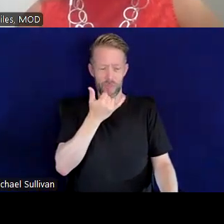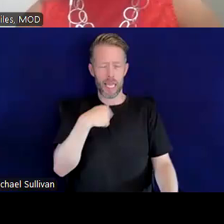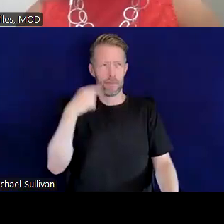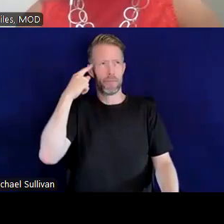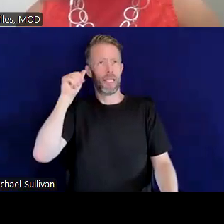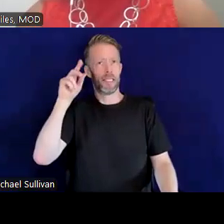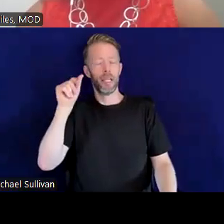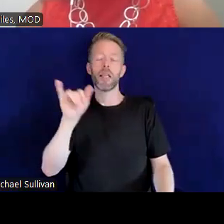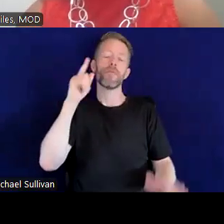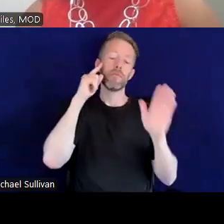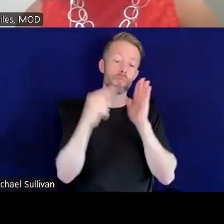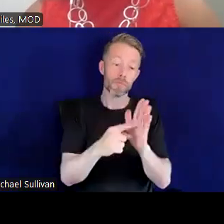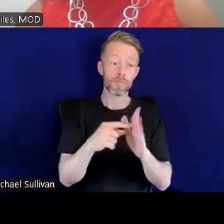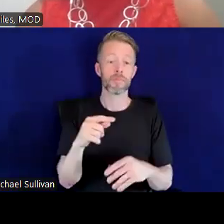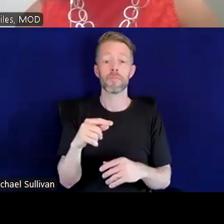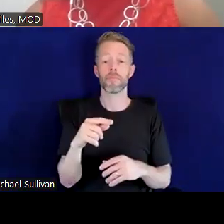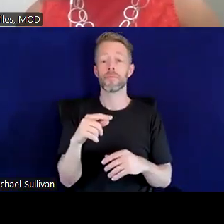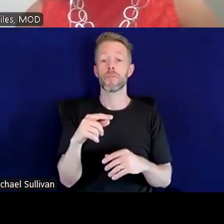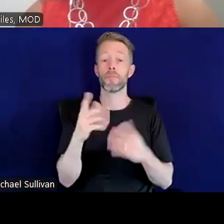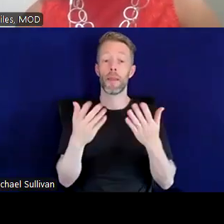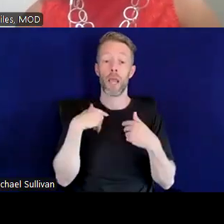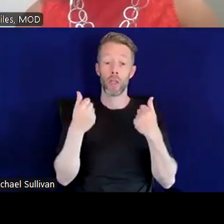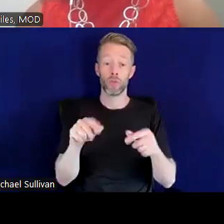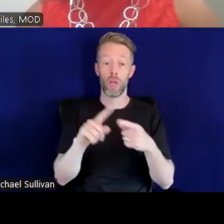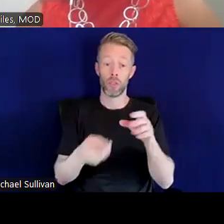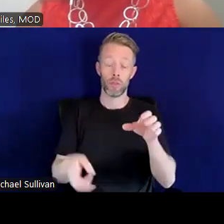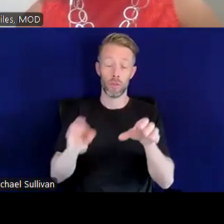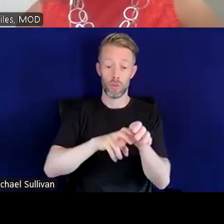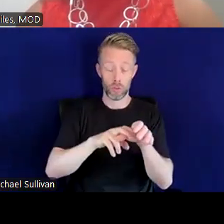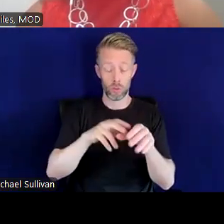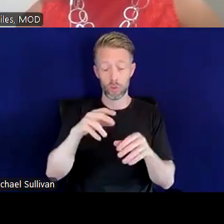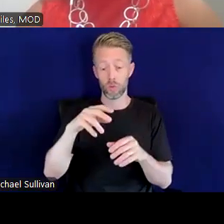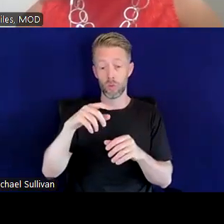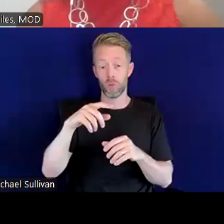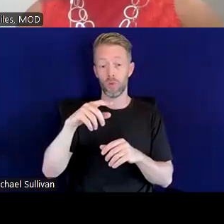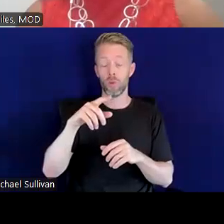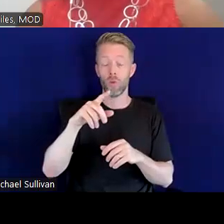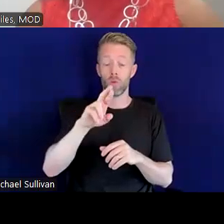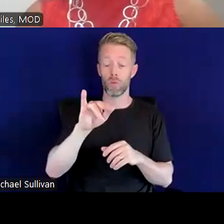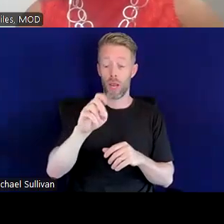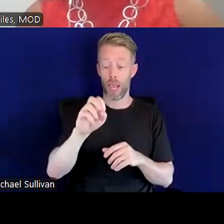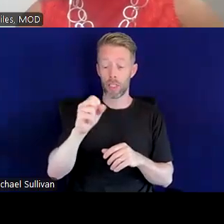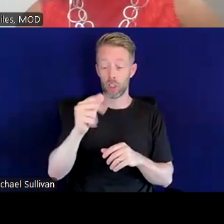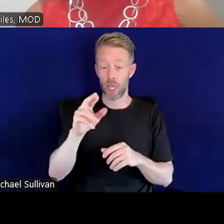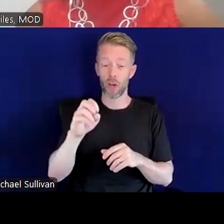that's trying to enter a ride share vehicle, Lyft or Uber,